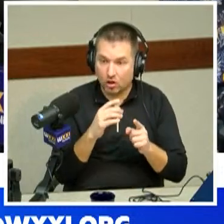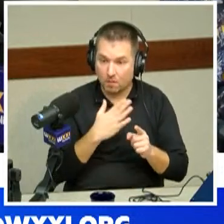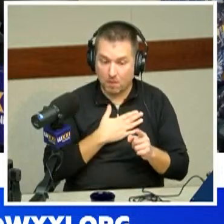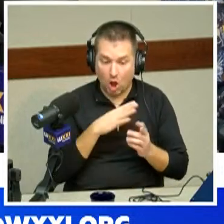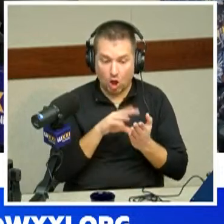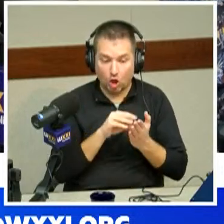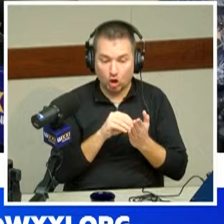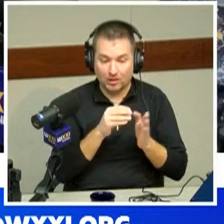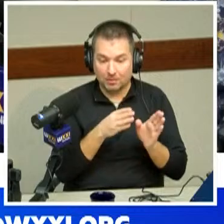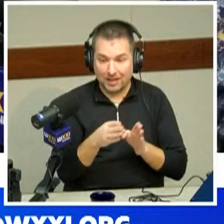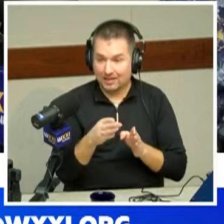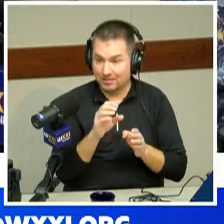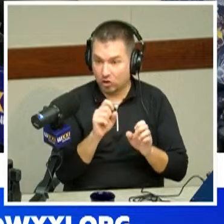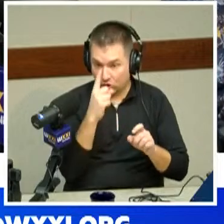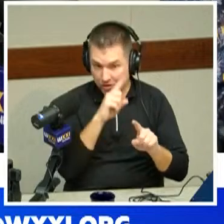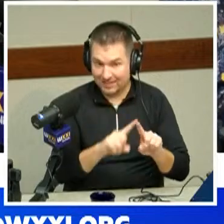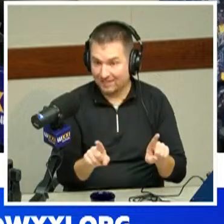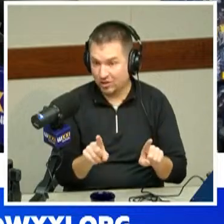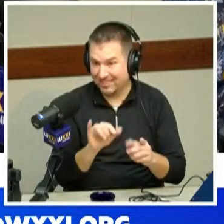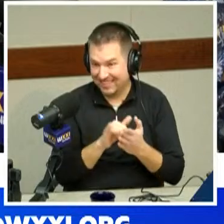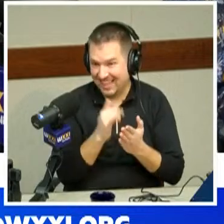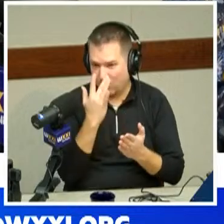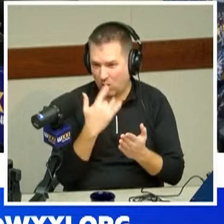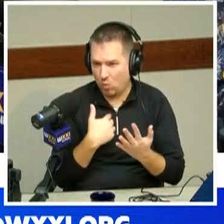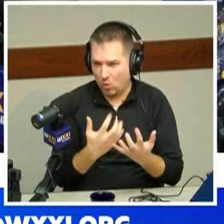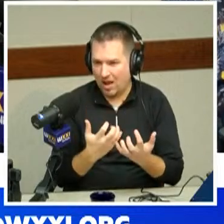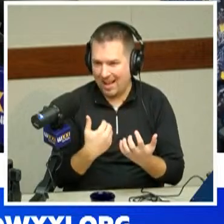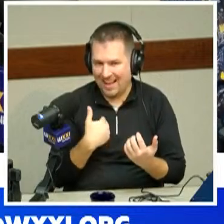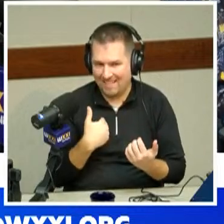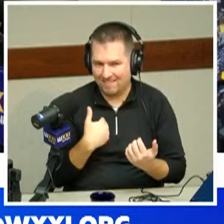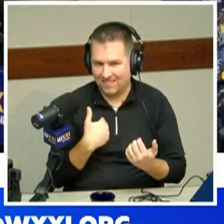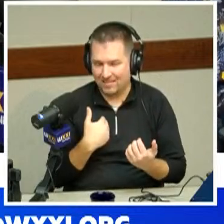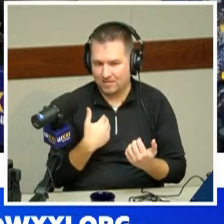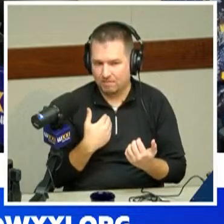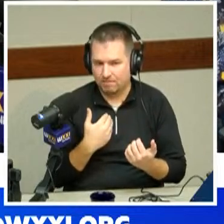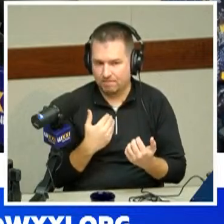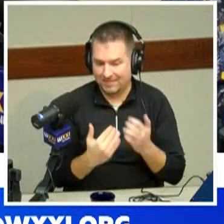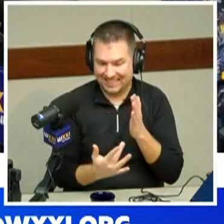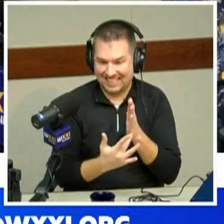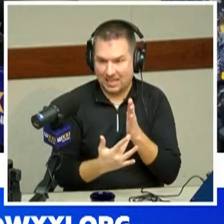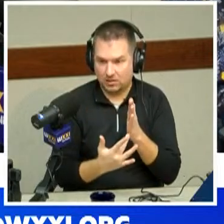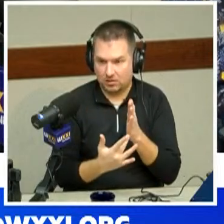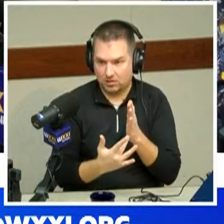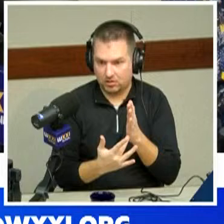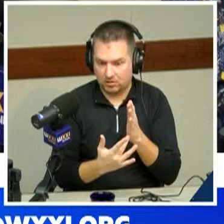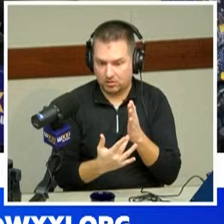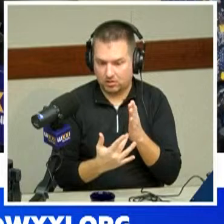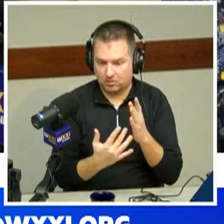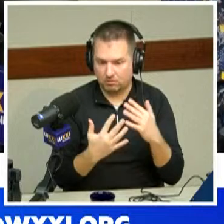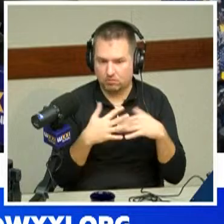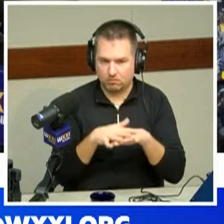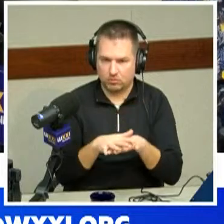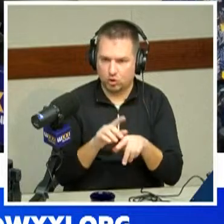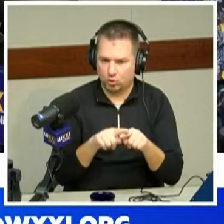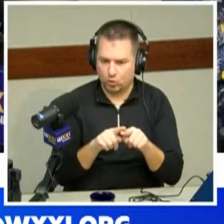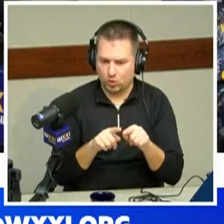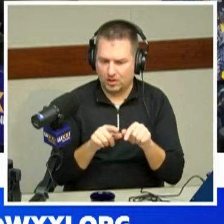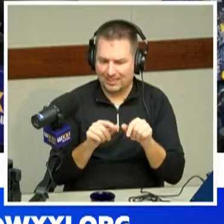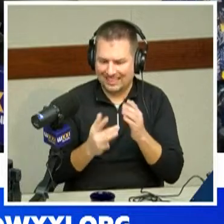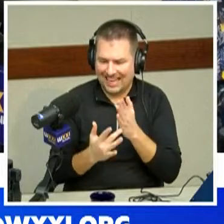all different so that's why we want to have the have technology possibly just grow as the parent